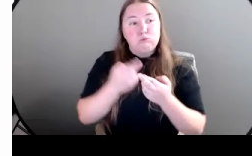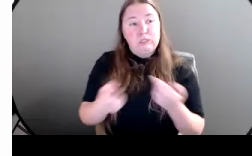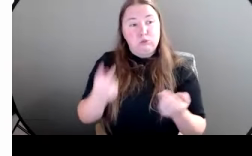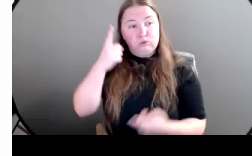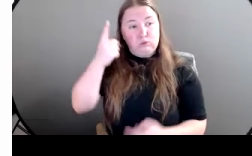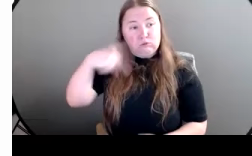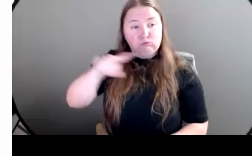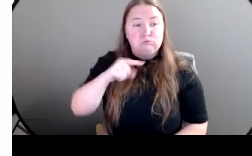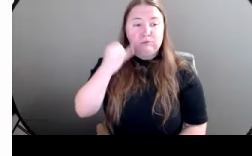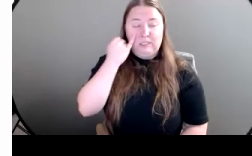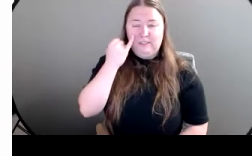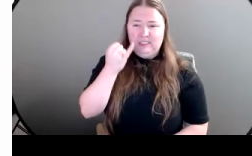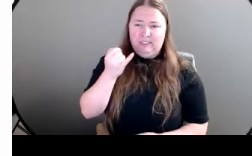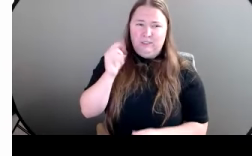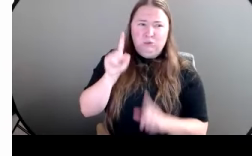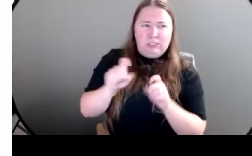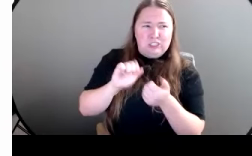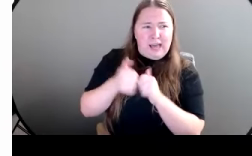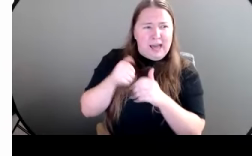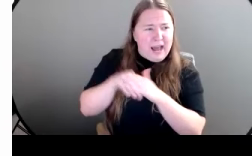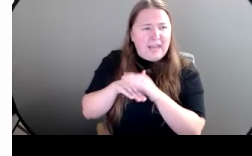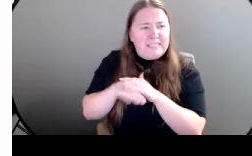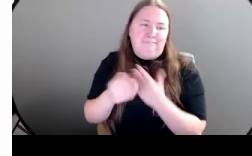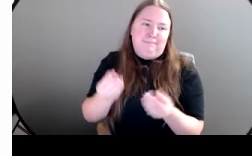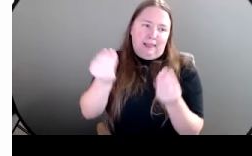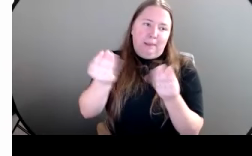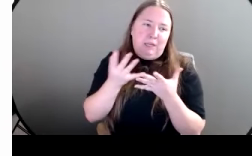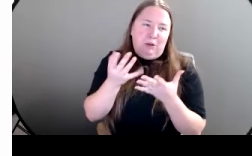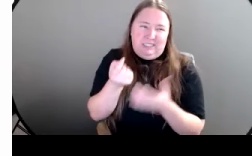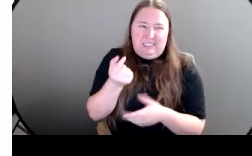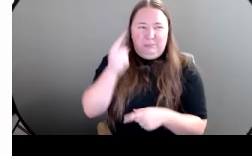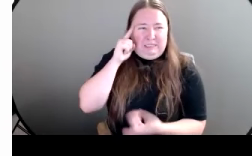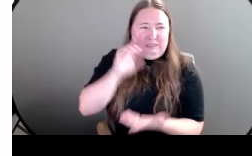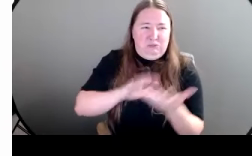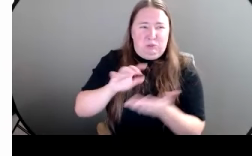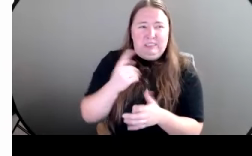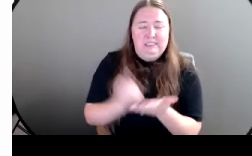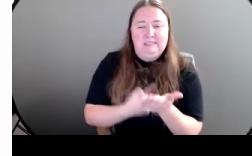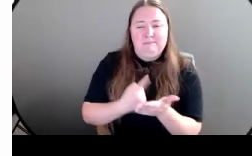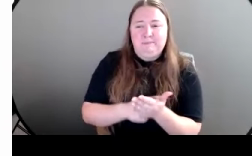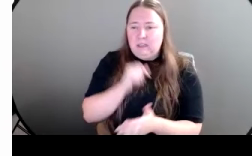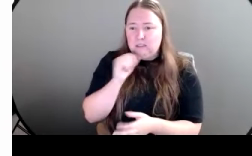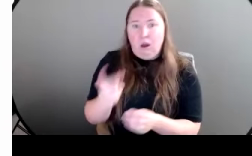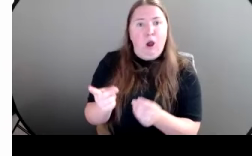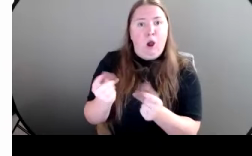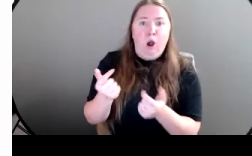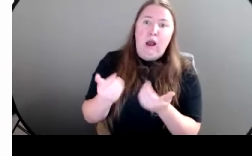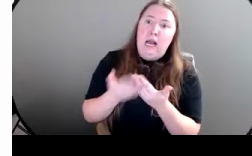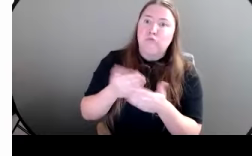If you have questions on accessing it, let me know. It can be a little bit confusing. It's not immediately,